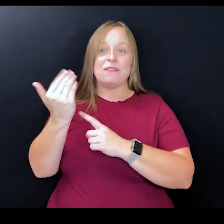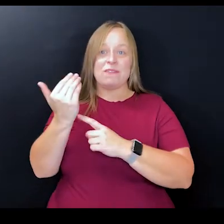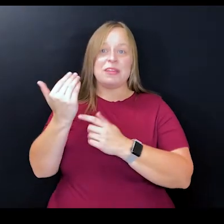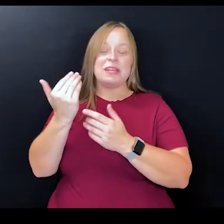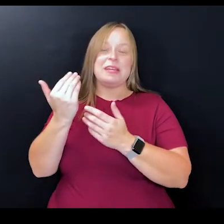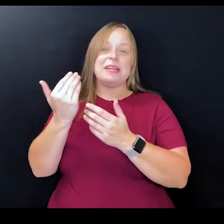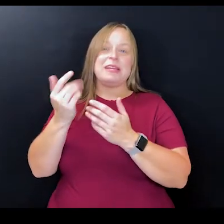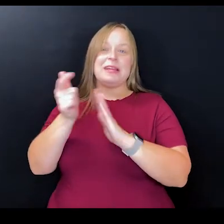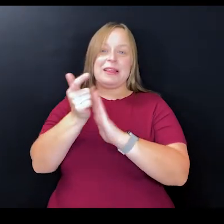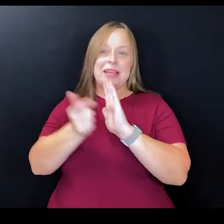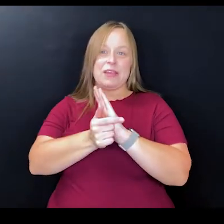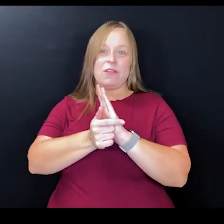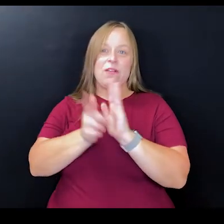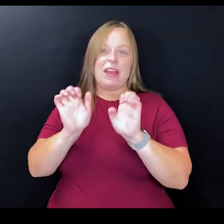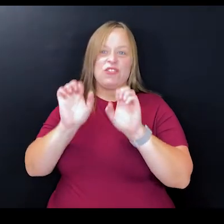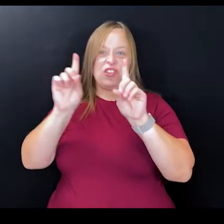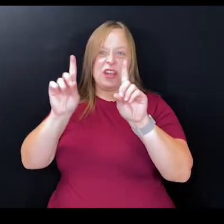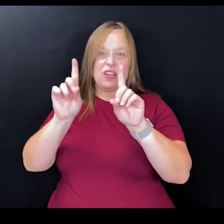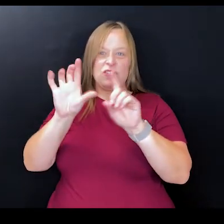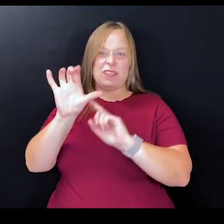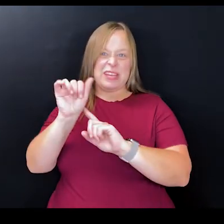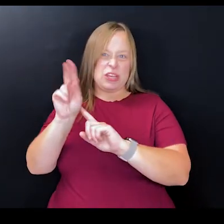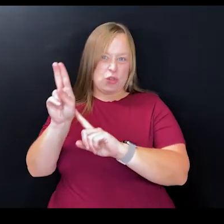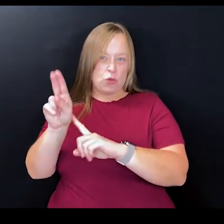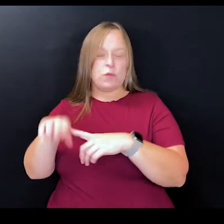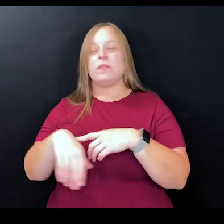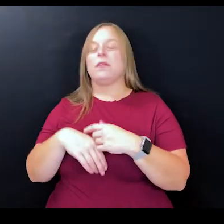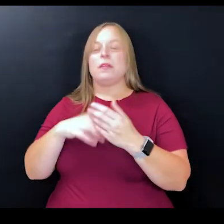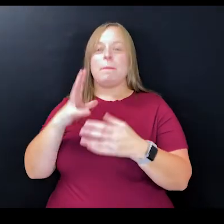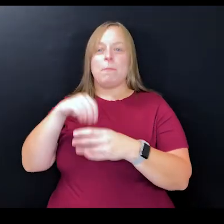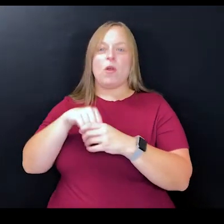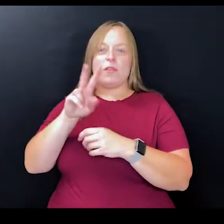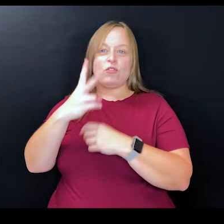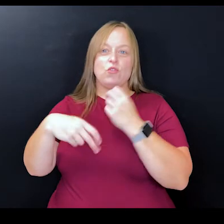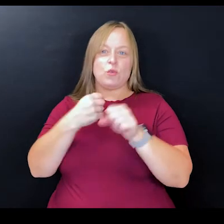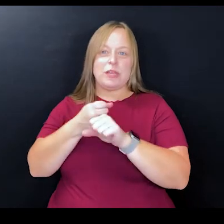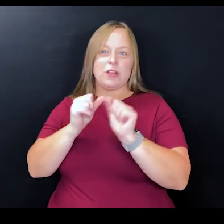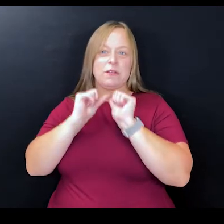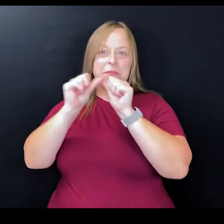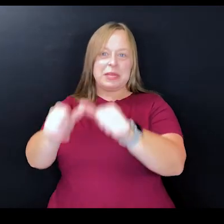continuing legal education credits as part of their two-year continuing